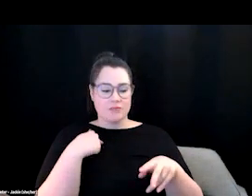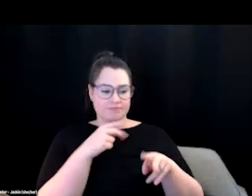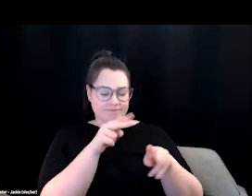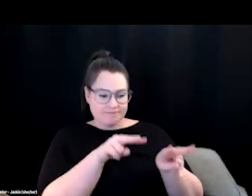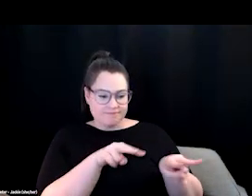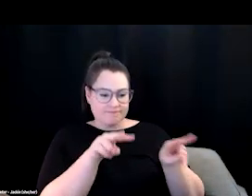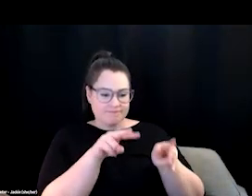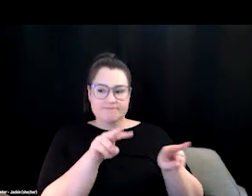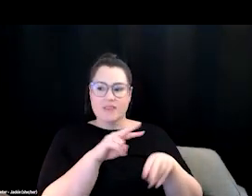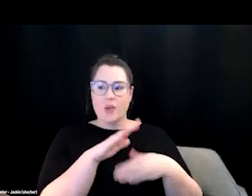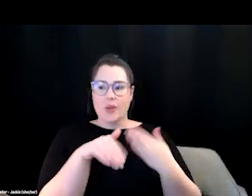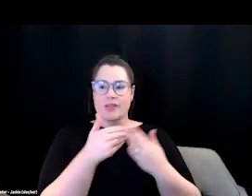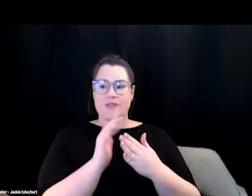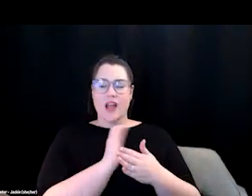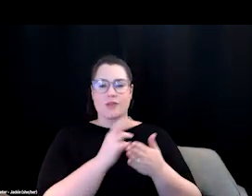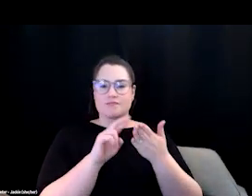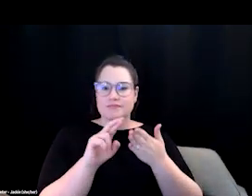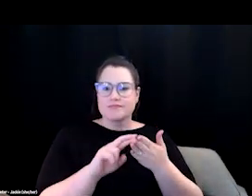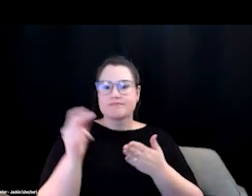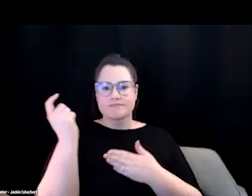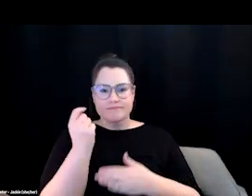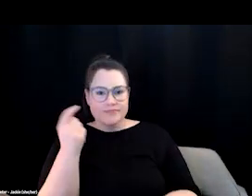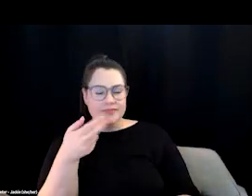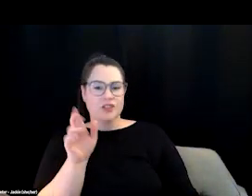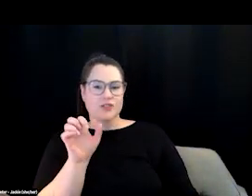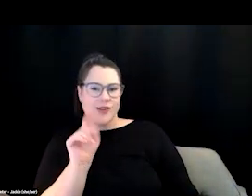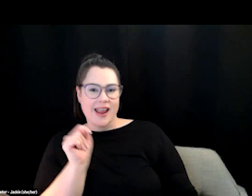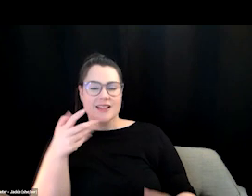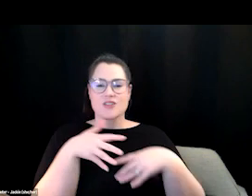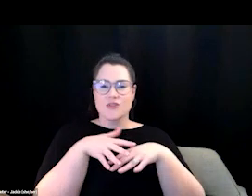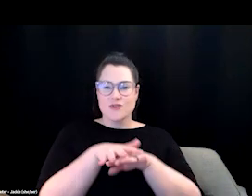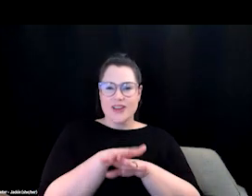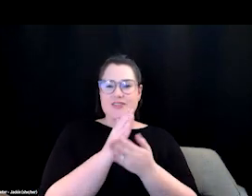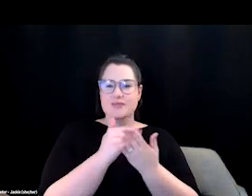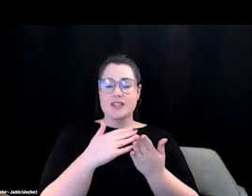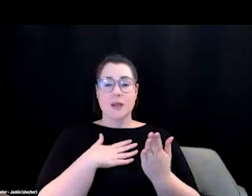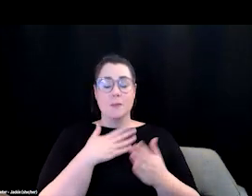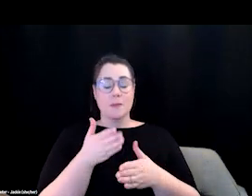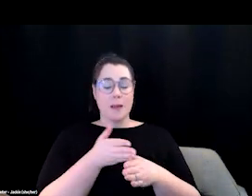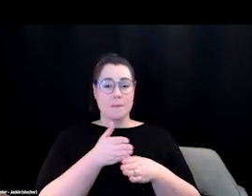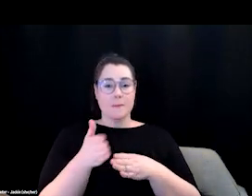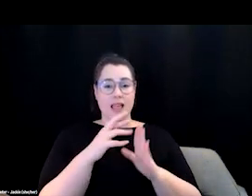the FastLane systems, and the Grants.gov integration piece. My primary role is on maintenance and operations.